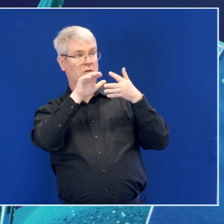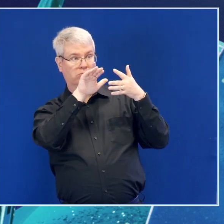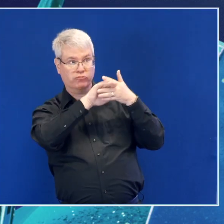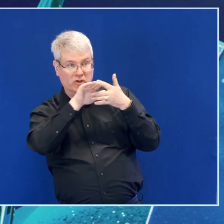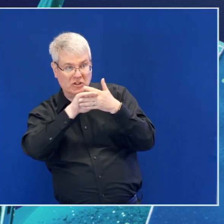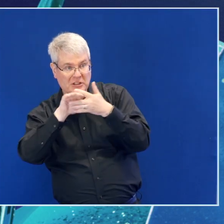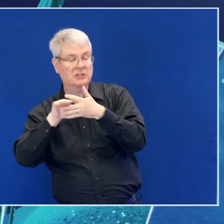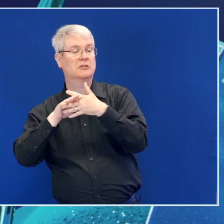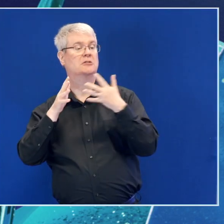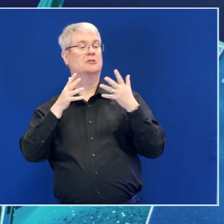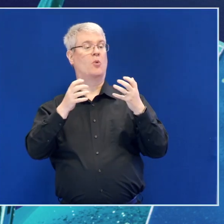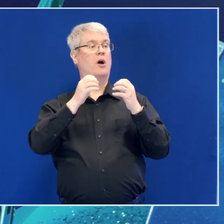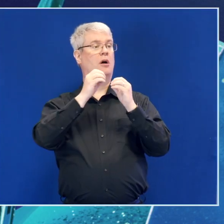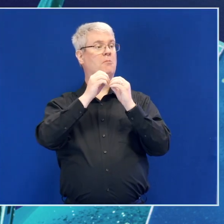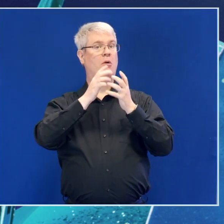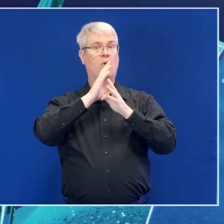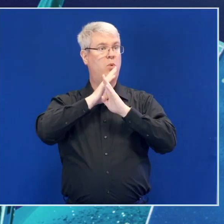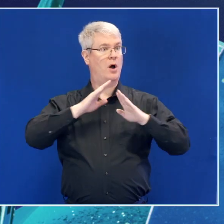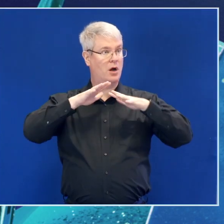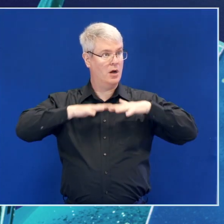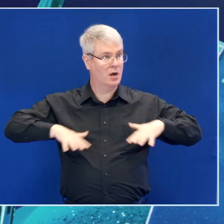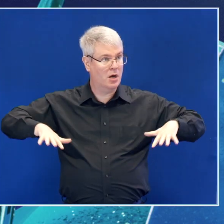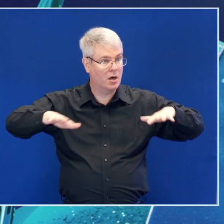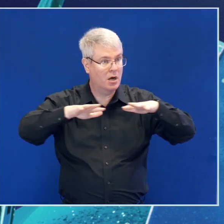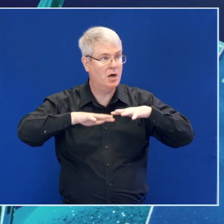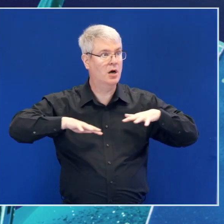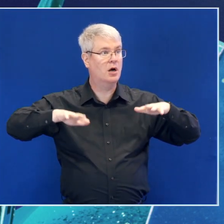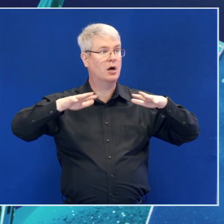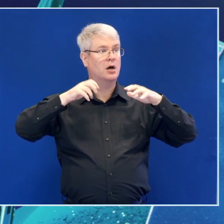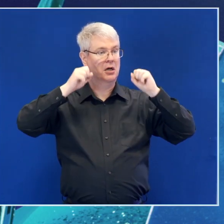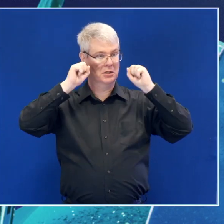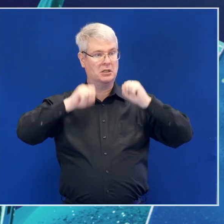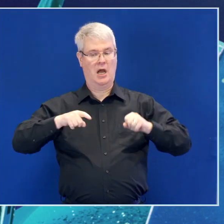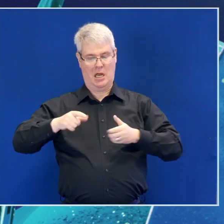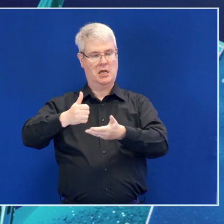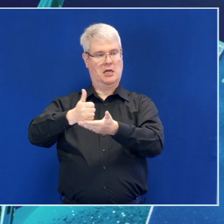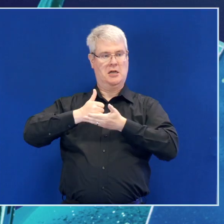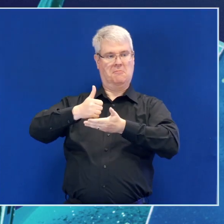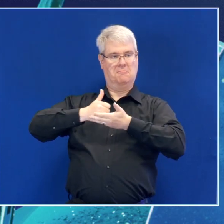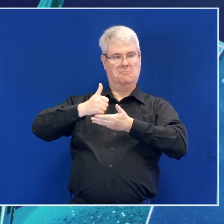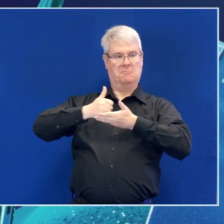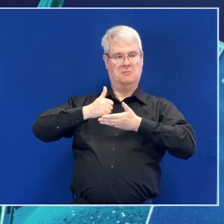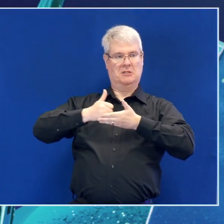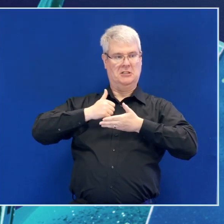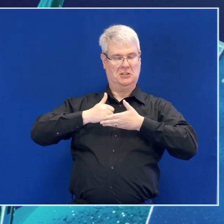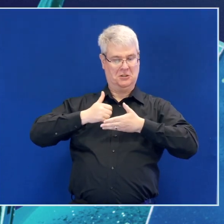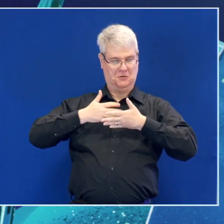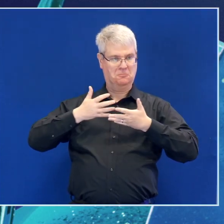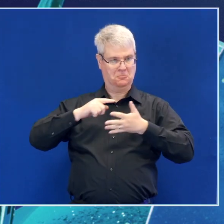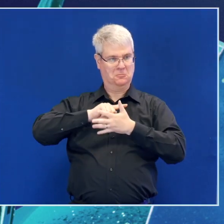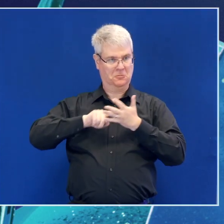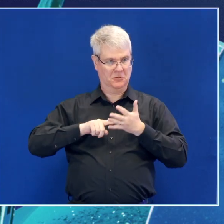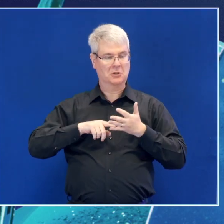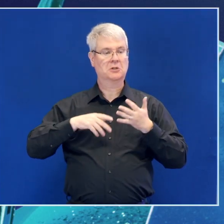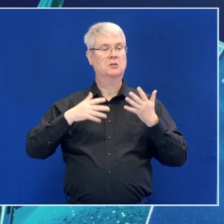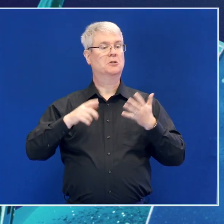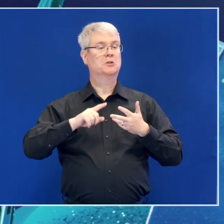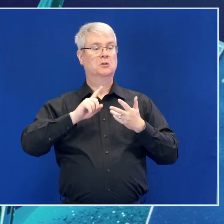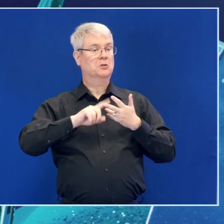or noise-reducing tools. Number three, adjust hiring and onboarding processes.